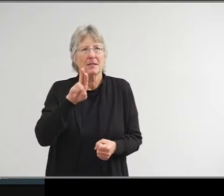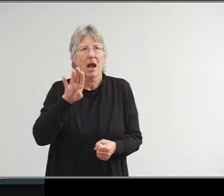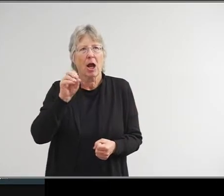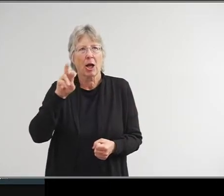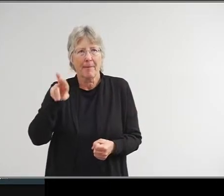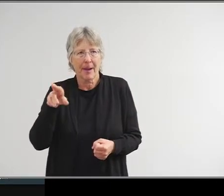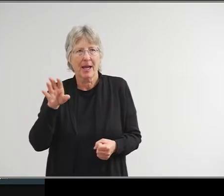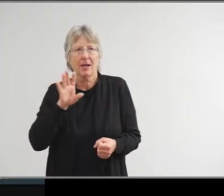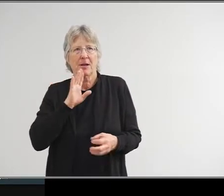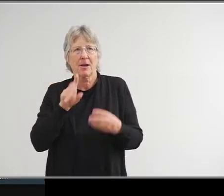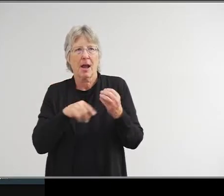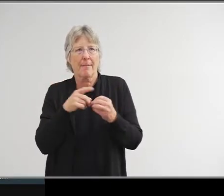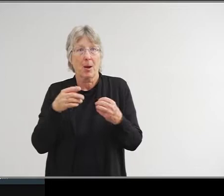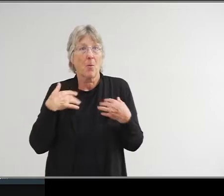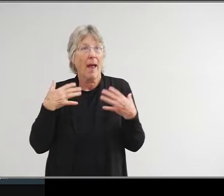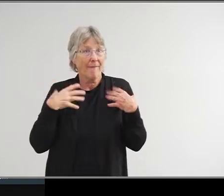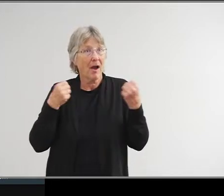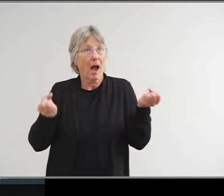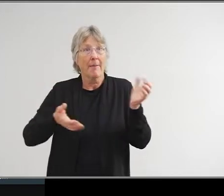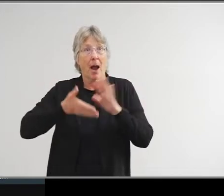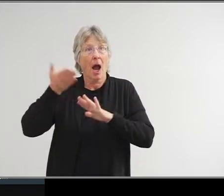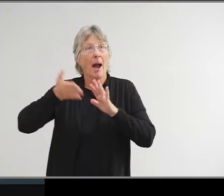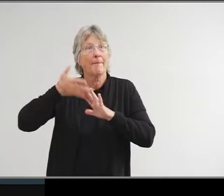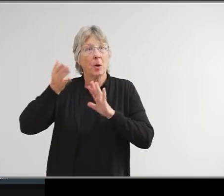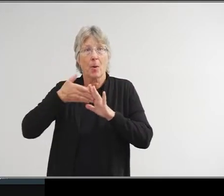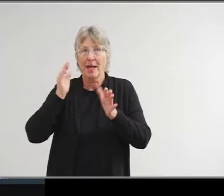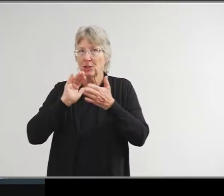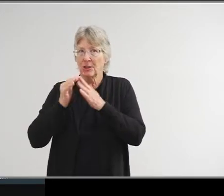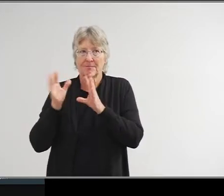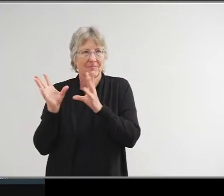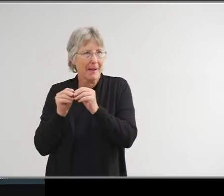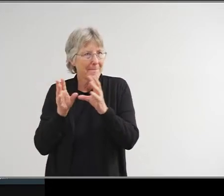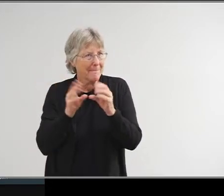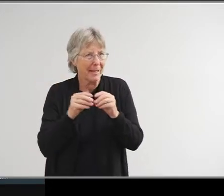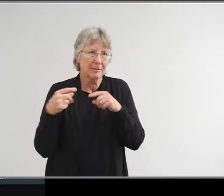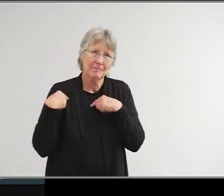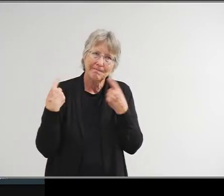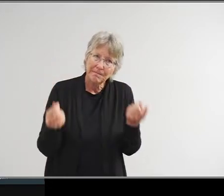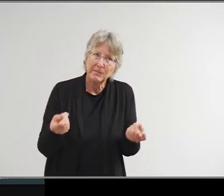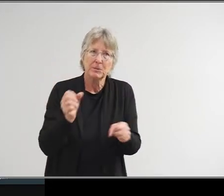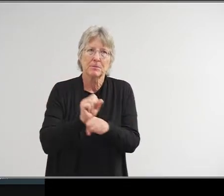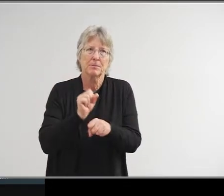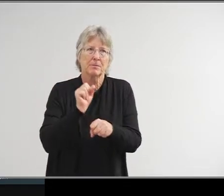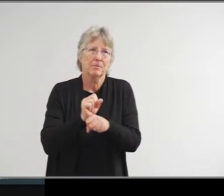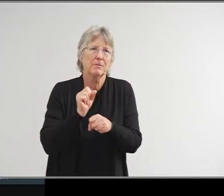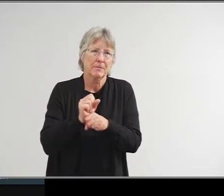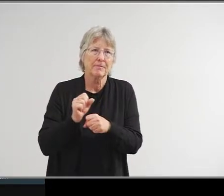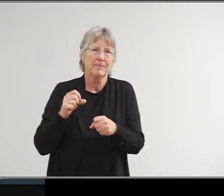and operations committee that's been working intensely since the early parts of summer to be ready